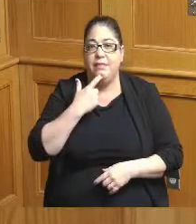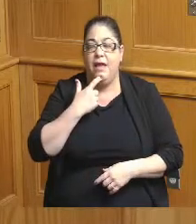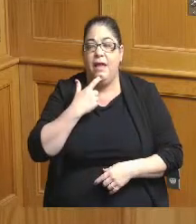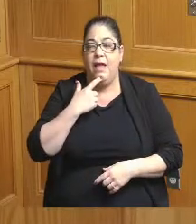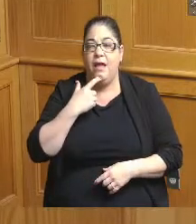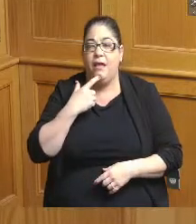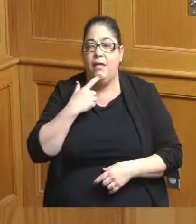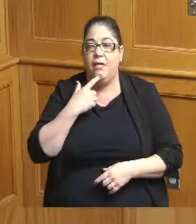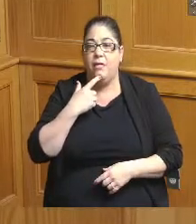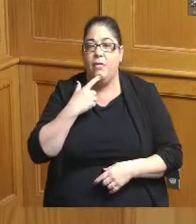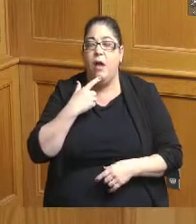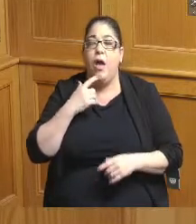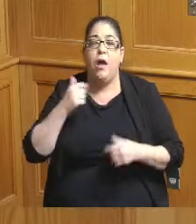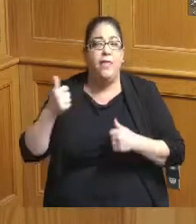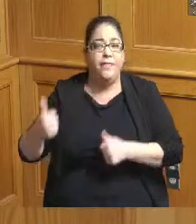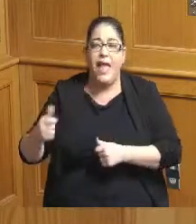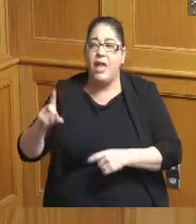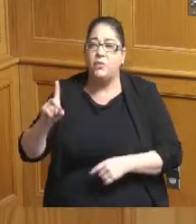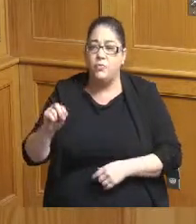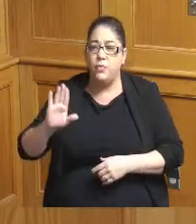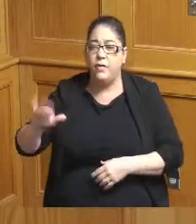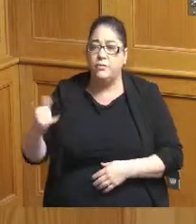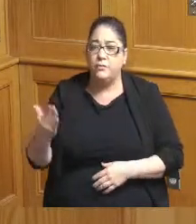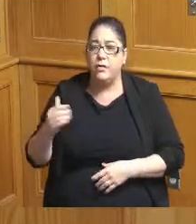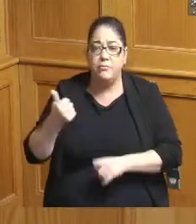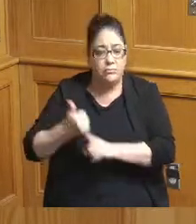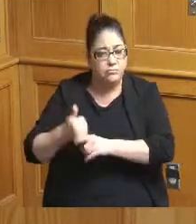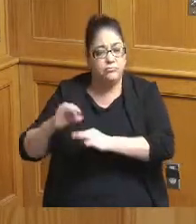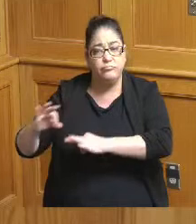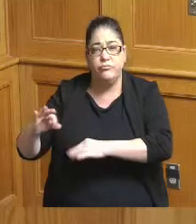the other things it's a good thing that they do what they do over there but not if I had